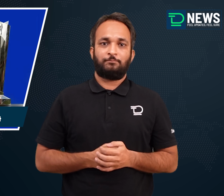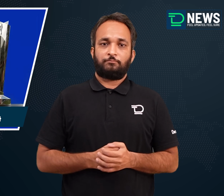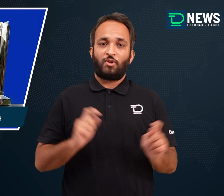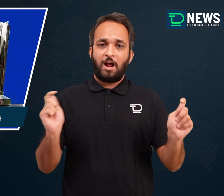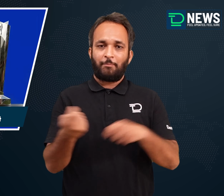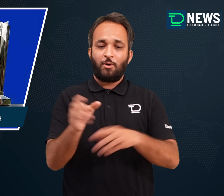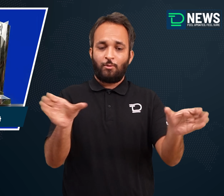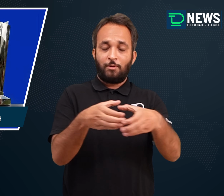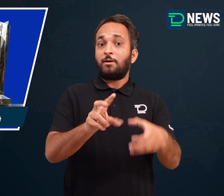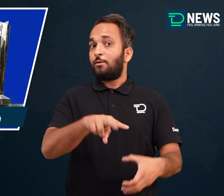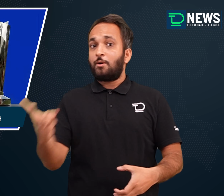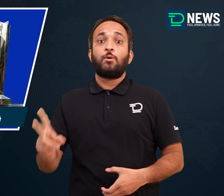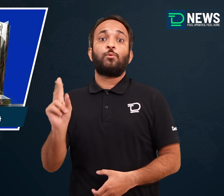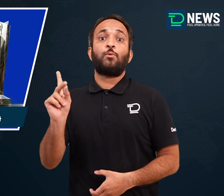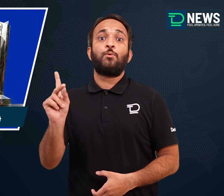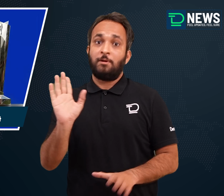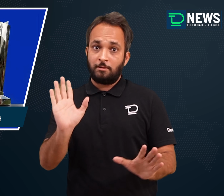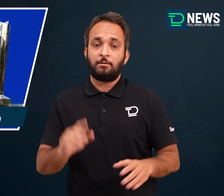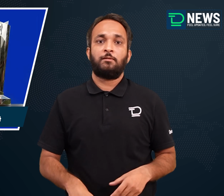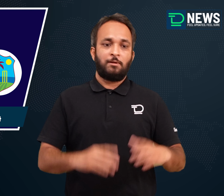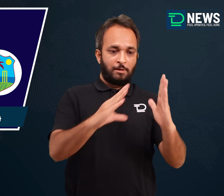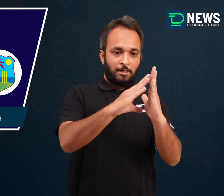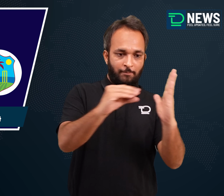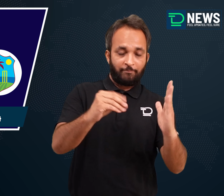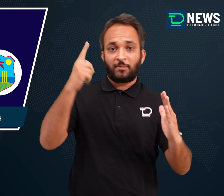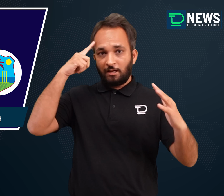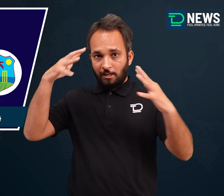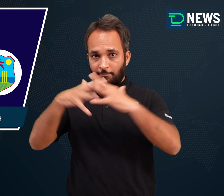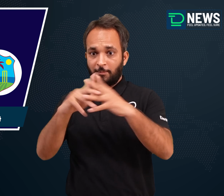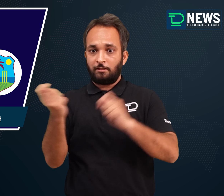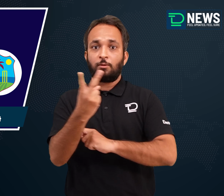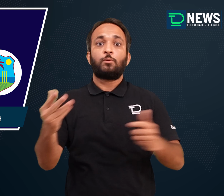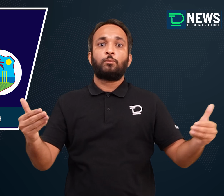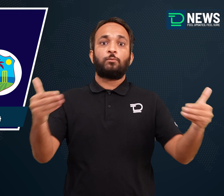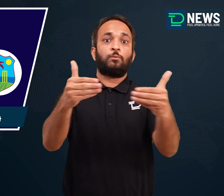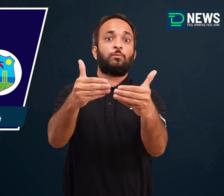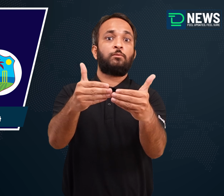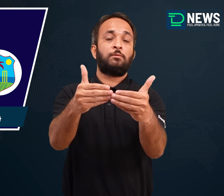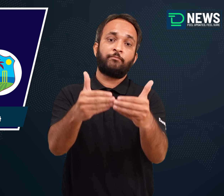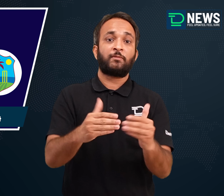In the second match, the teams of Papua New Guinea and the West Indies clashed.